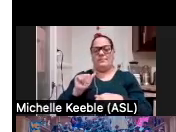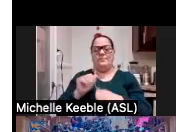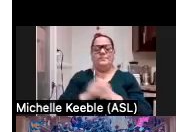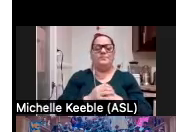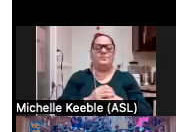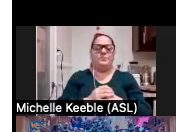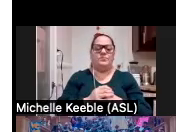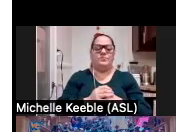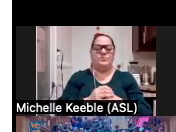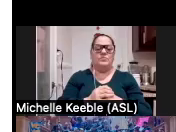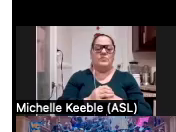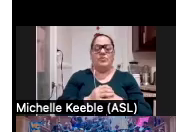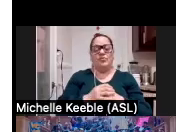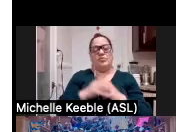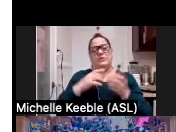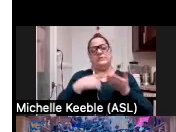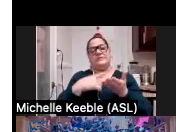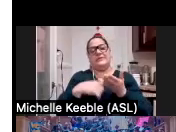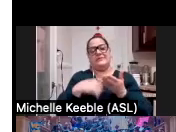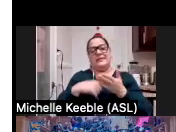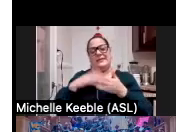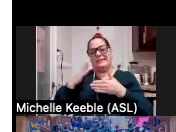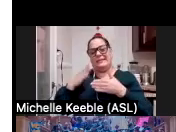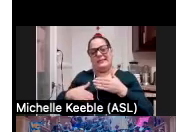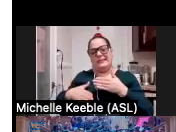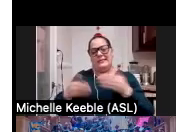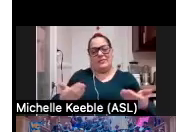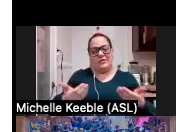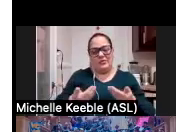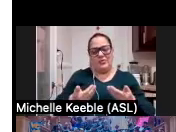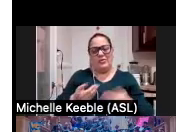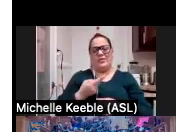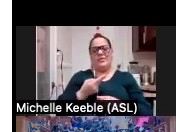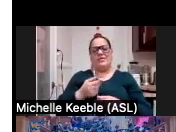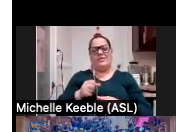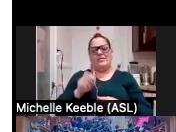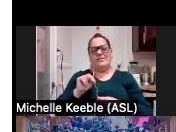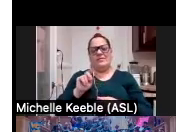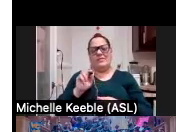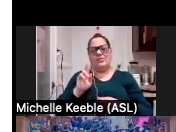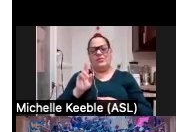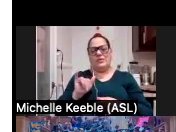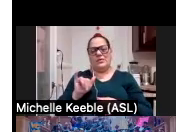get to that towards the end of my introduction of of Hank Viscardi. Next slide, please.